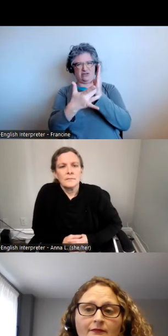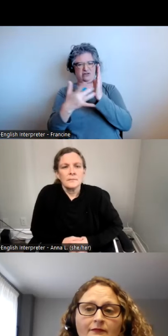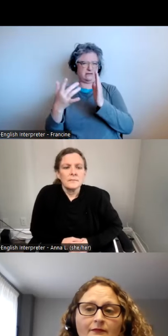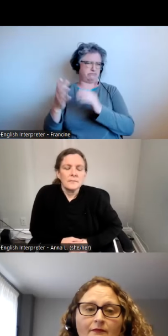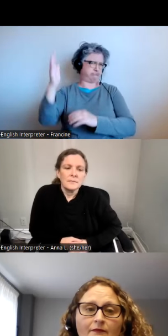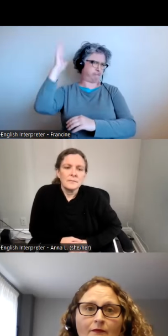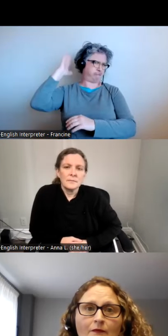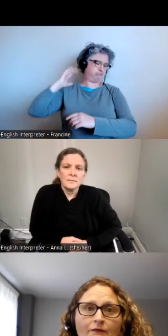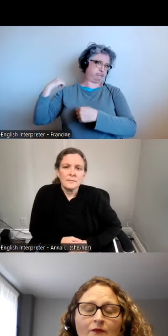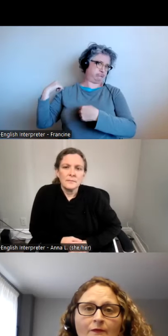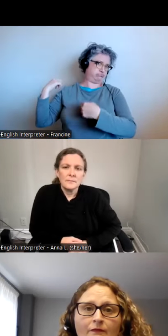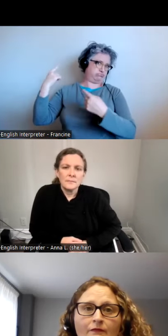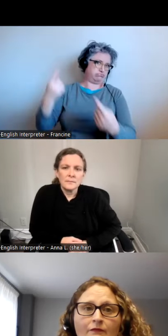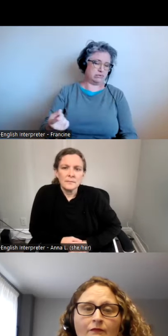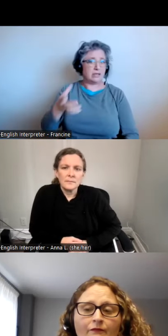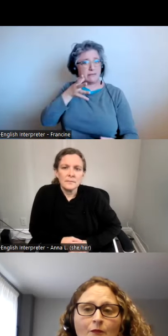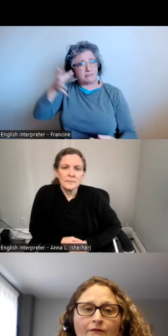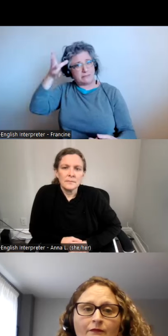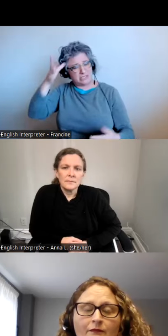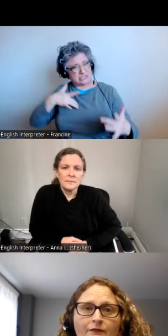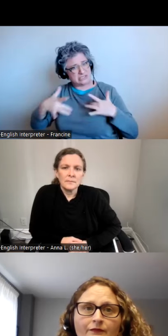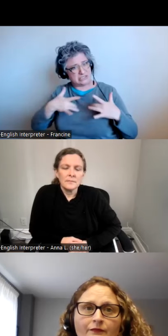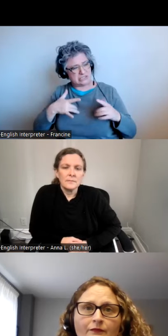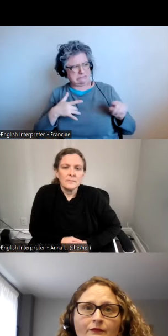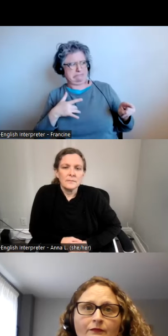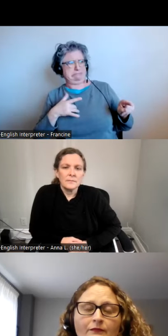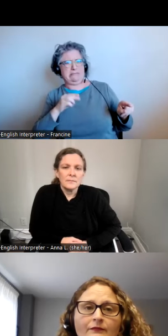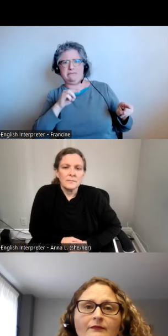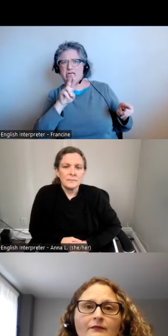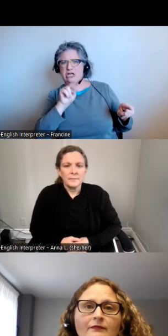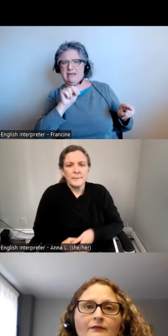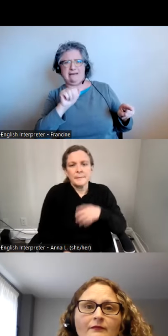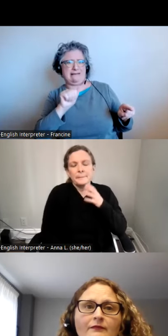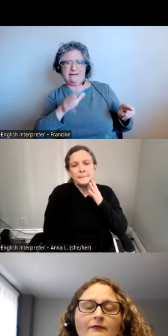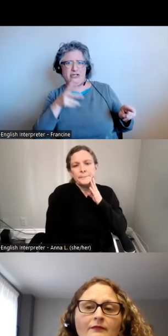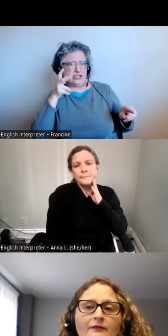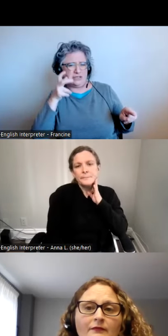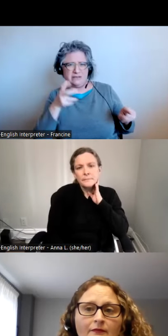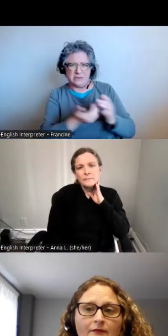question, Allison. You mentioned about the mRNA and how it's been around for a long time. Is that a concern